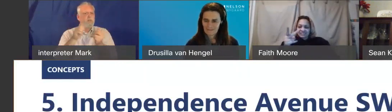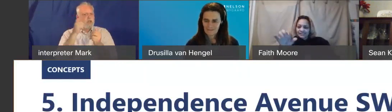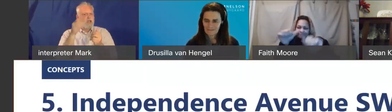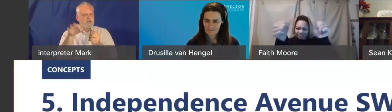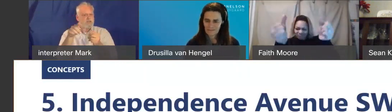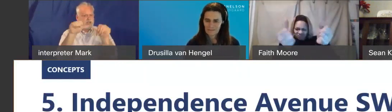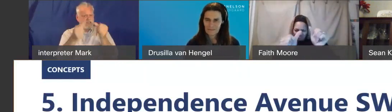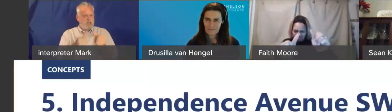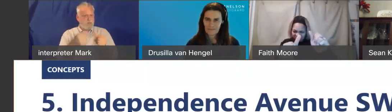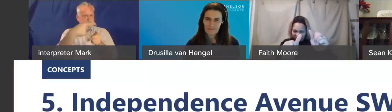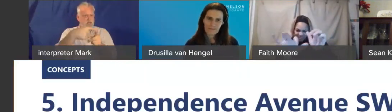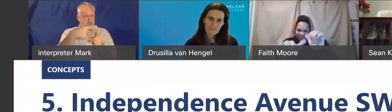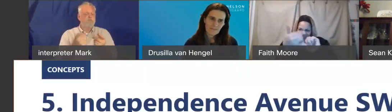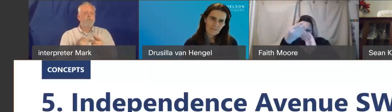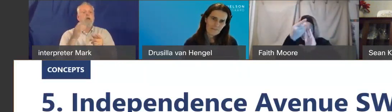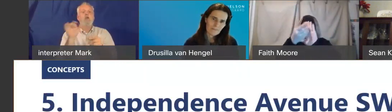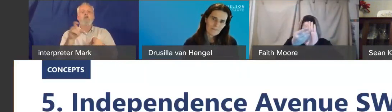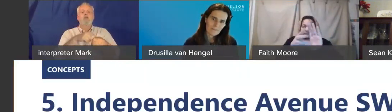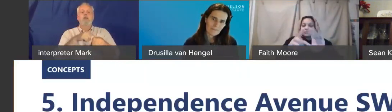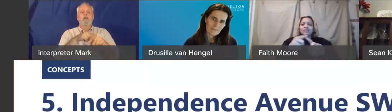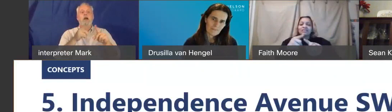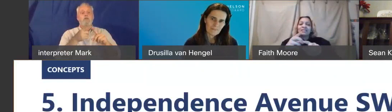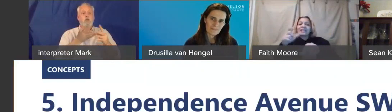As well, as the time it takes to get through this intersection.